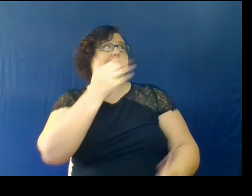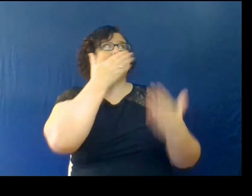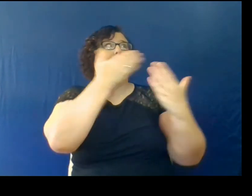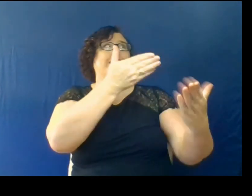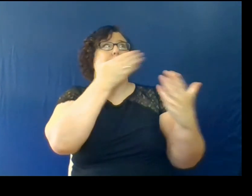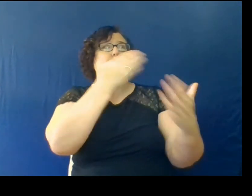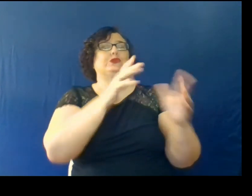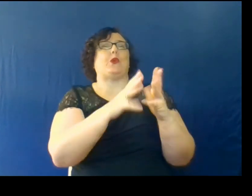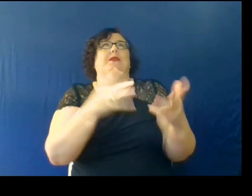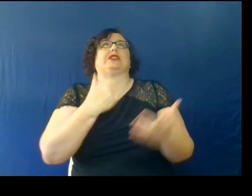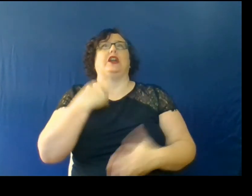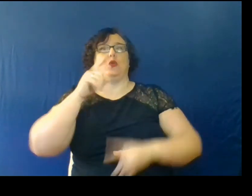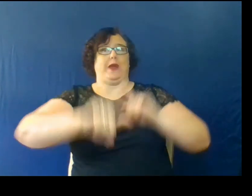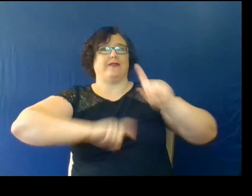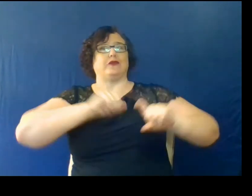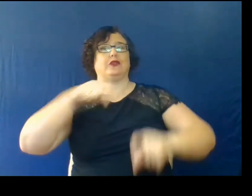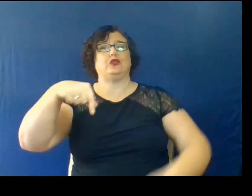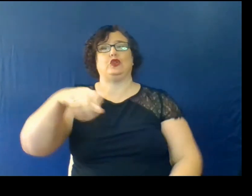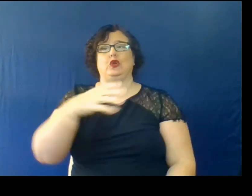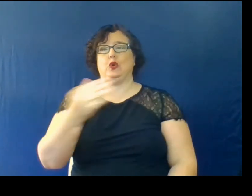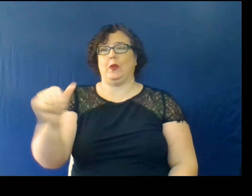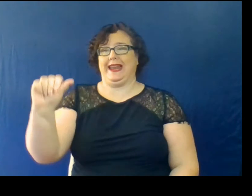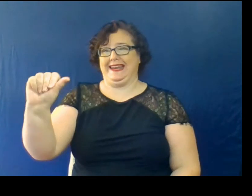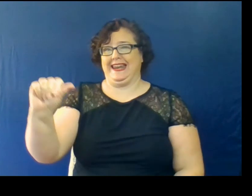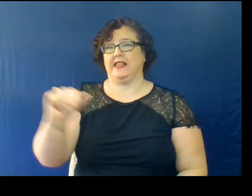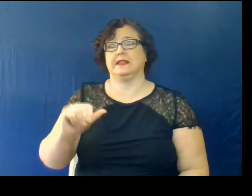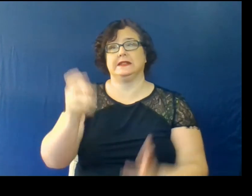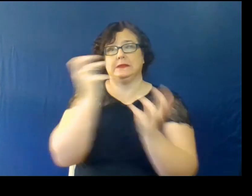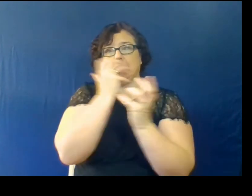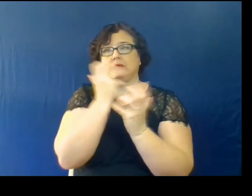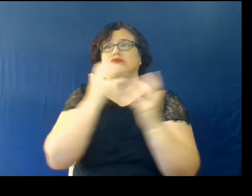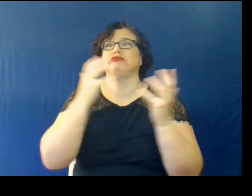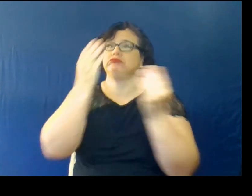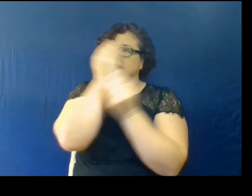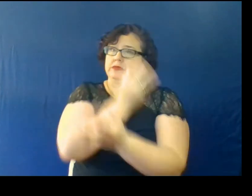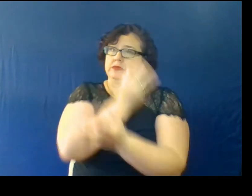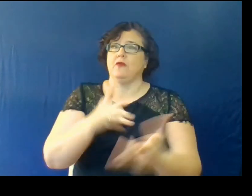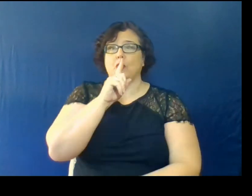questions during Q&A. This has been super informative. Really really appreciate all